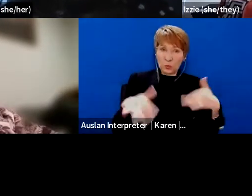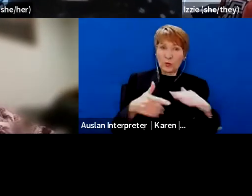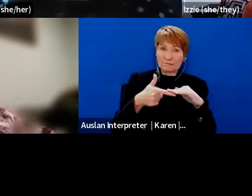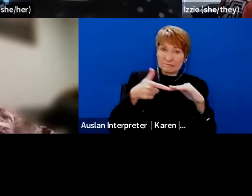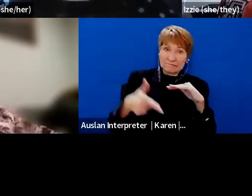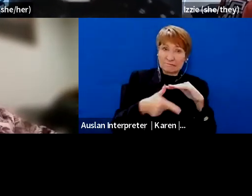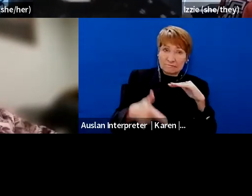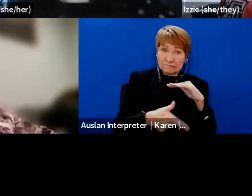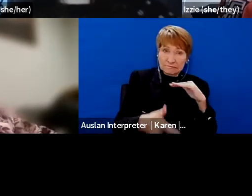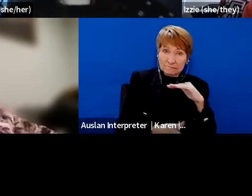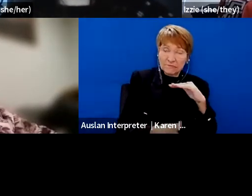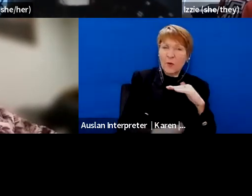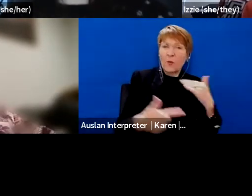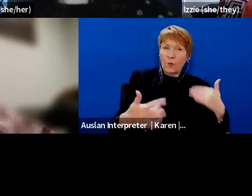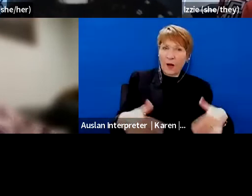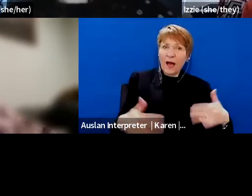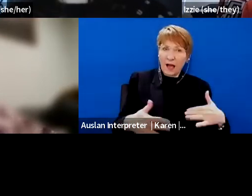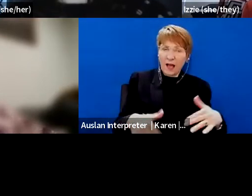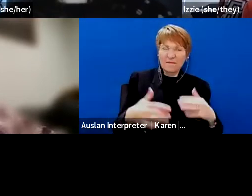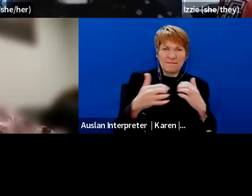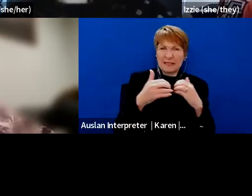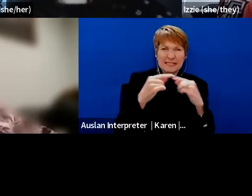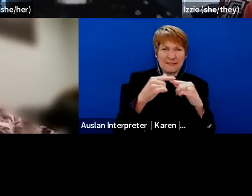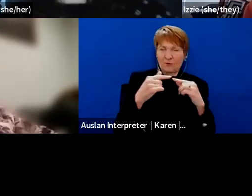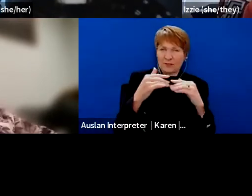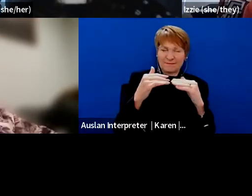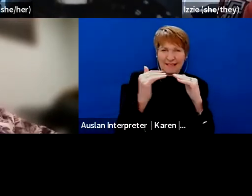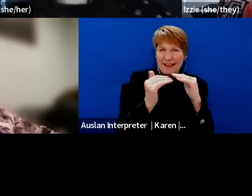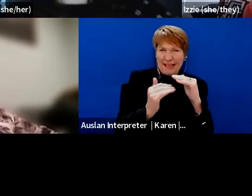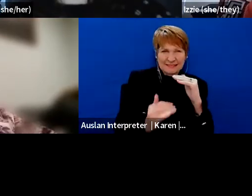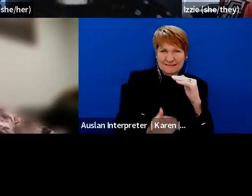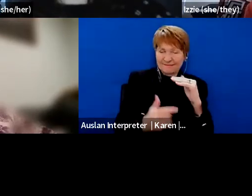And we're going to drill it down. So, this is definitely not.